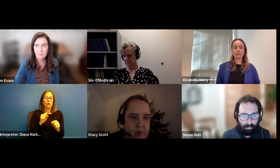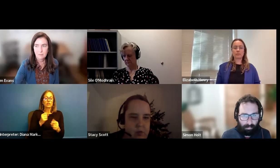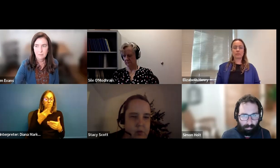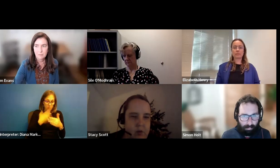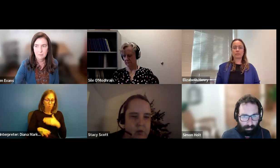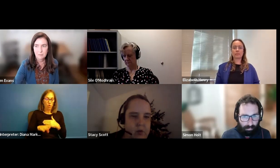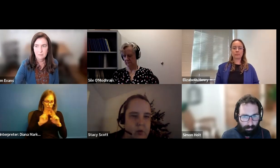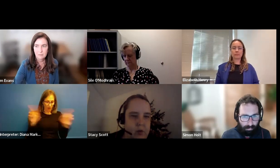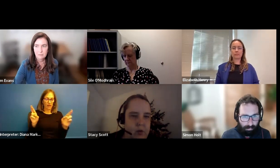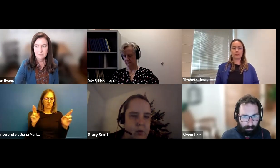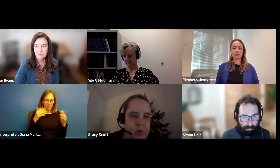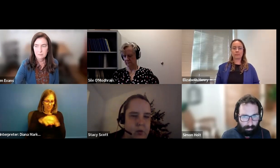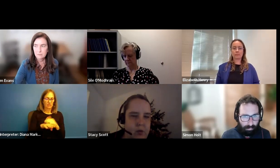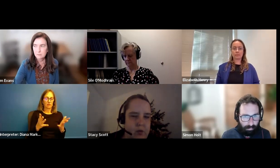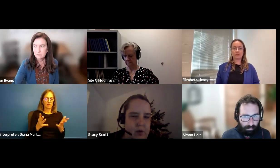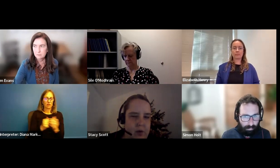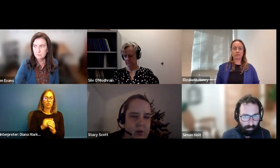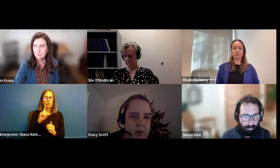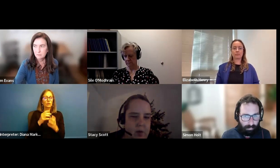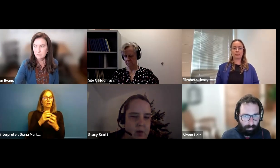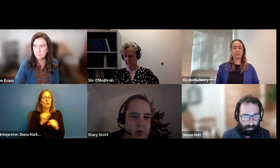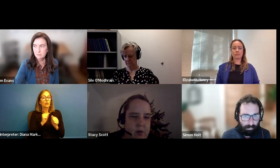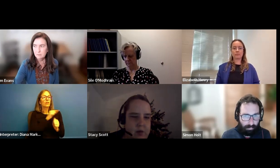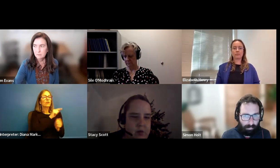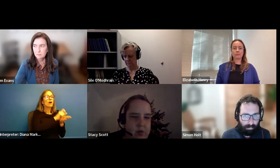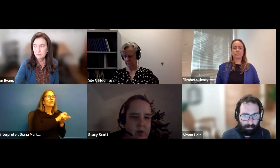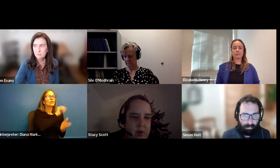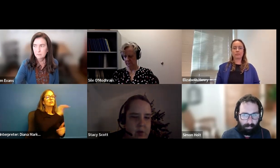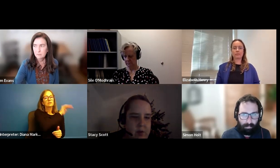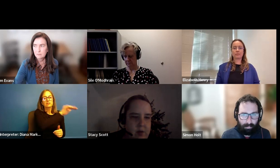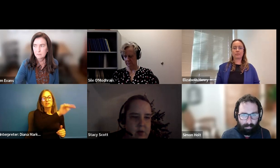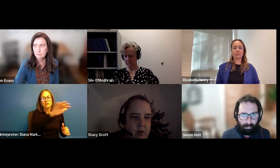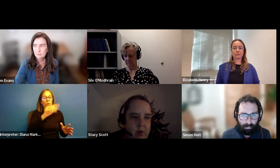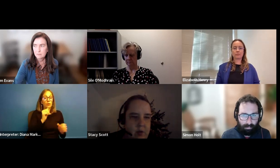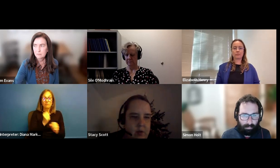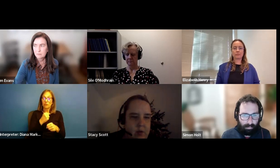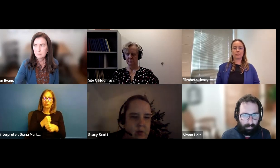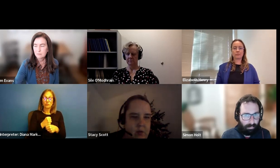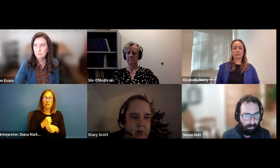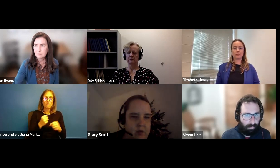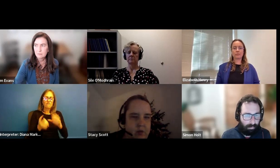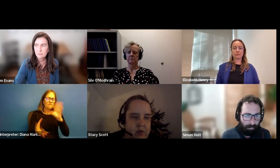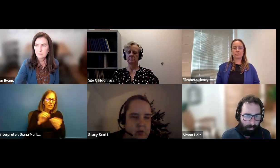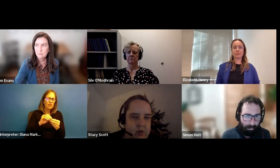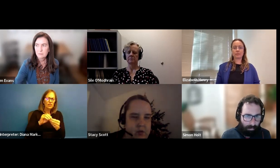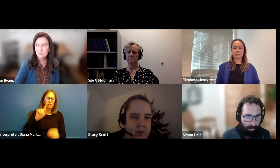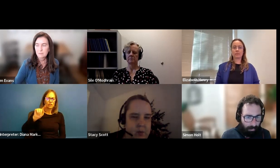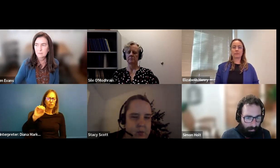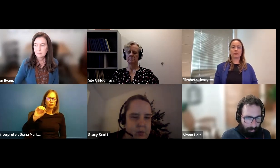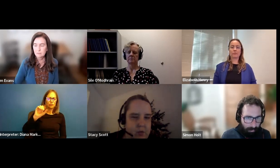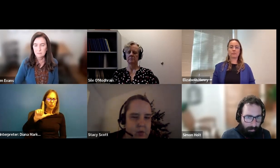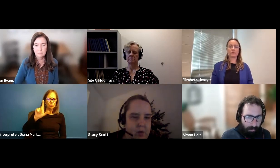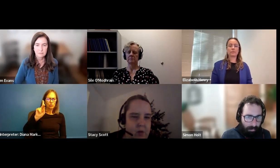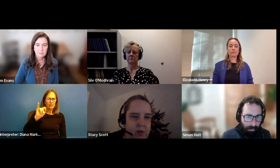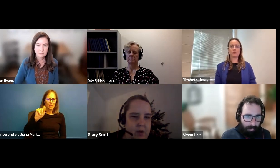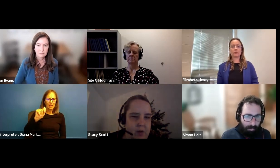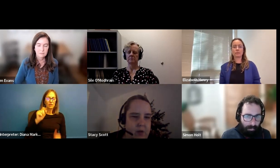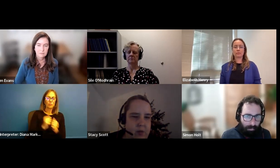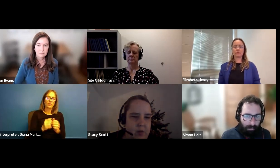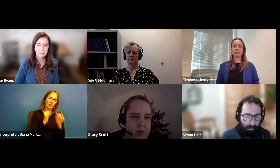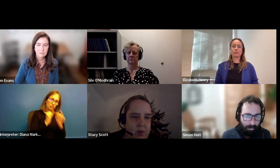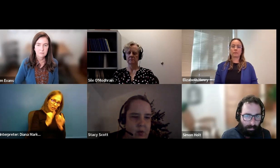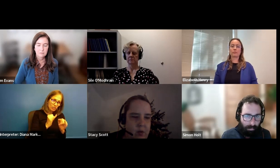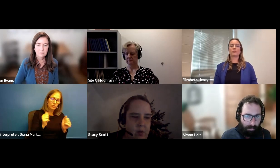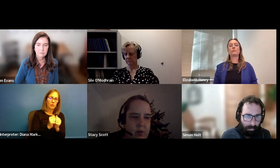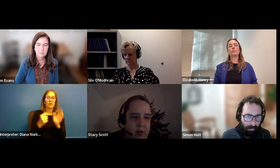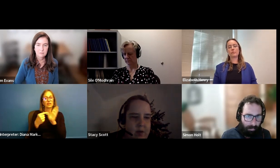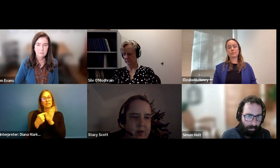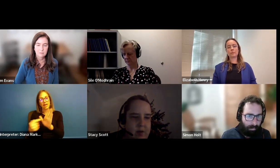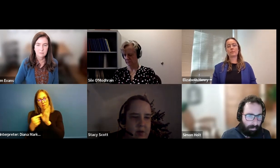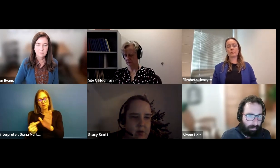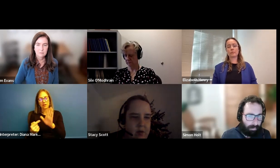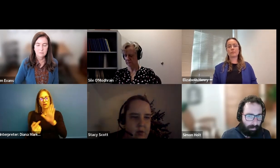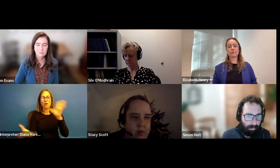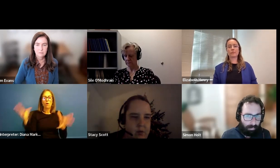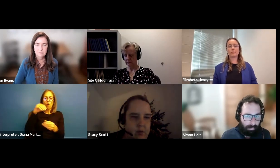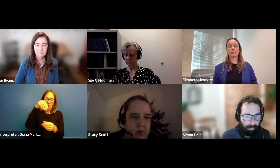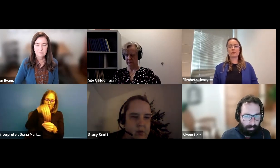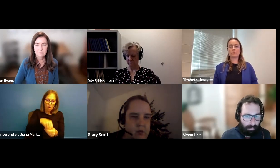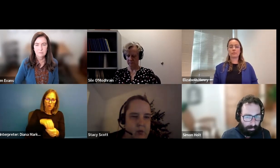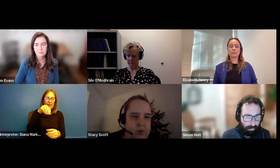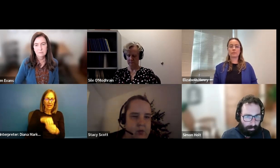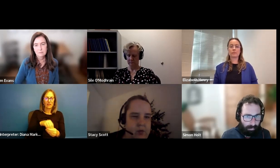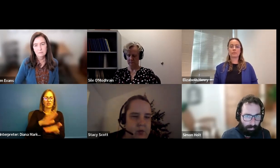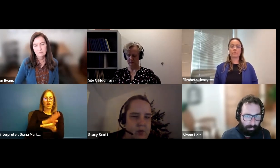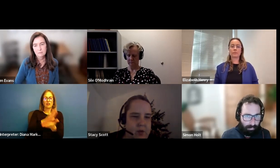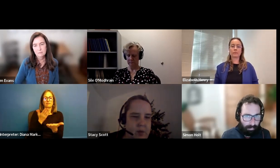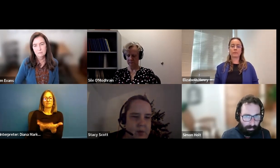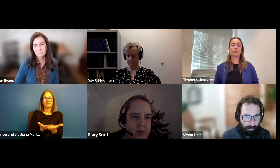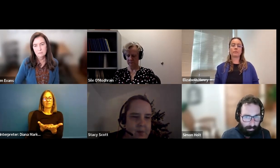Stacy Scott: So we are actually doing a lot of work with our offers right now, and we've produced um an entire toolkit of instructions, examples of how to put their own all text into documents. So we receive epubs,